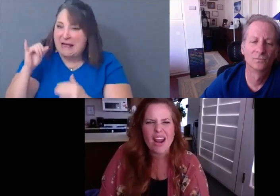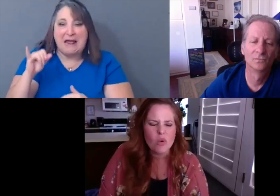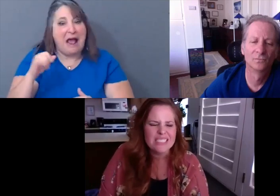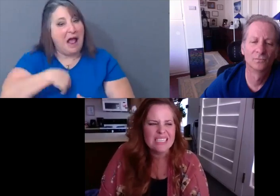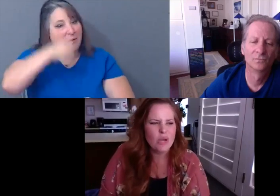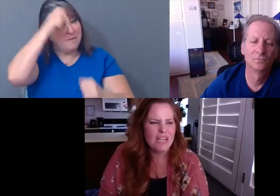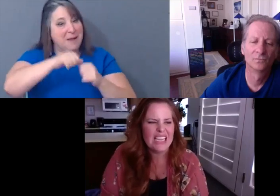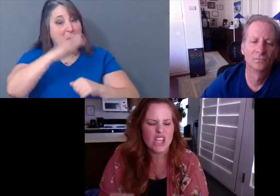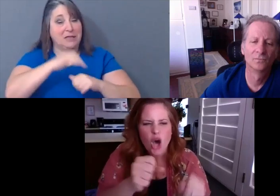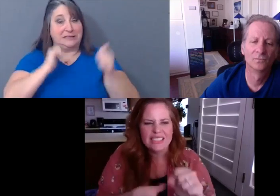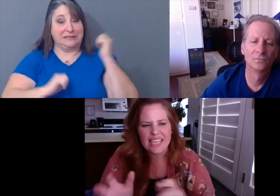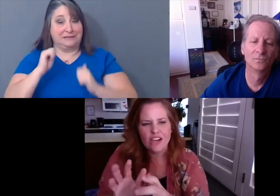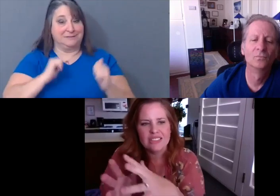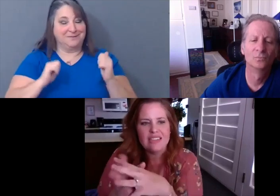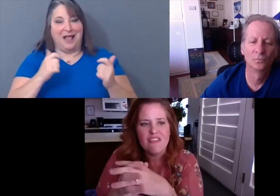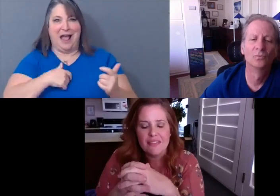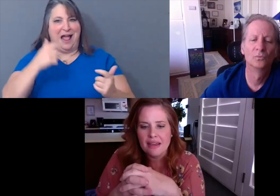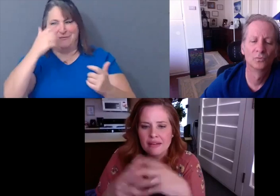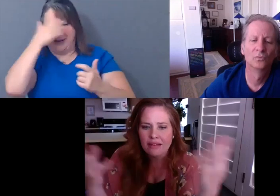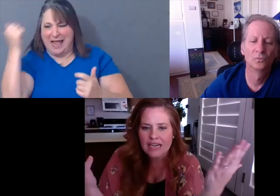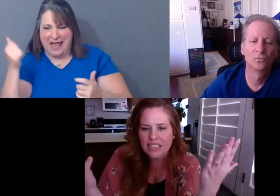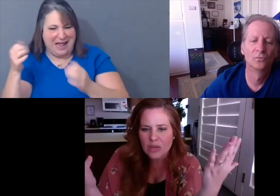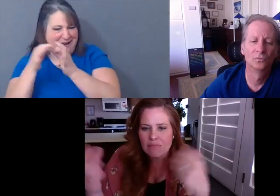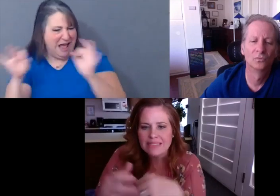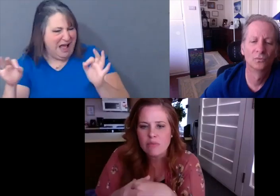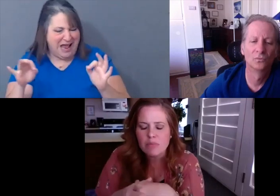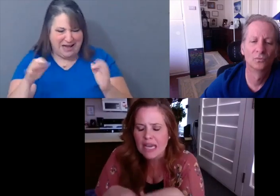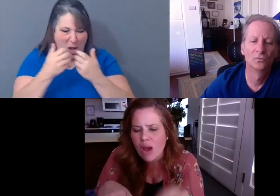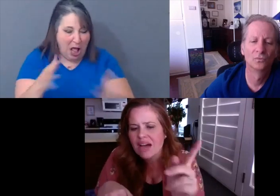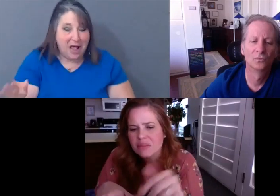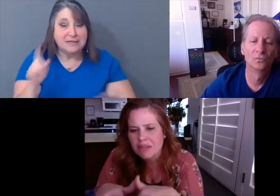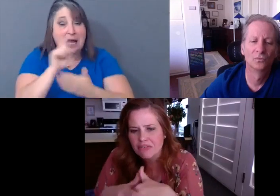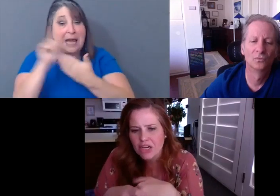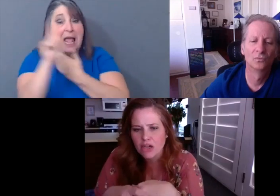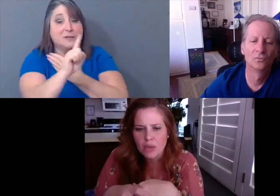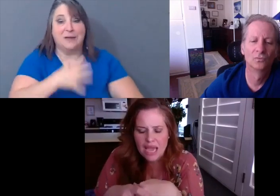I always would get lost here and stuff. And then next week my dad would be like, oh, I have something for you.